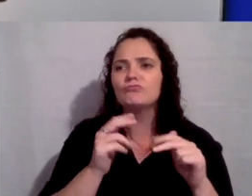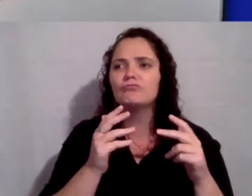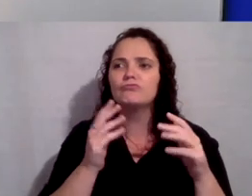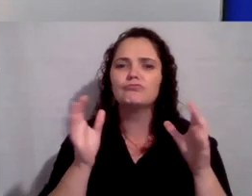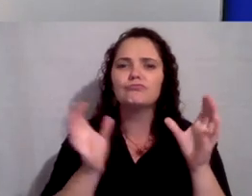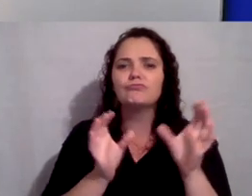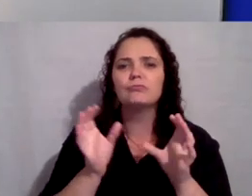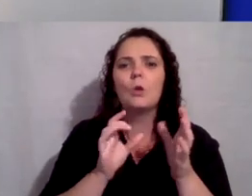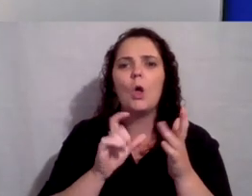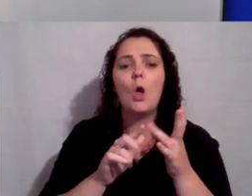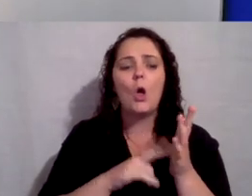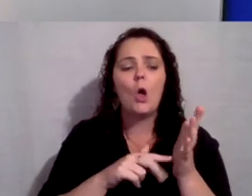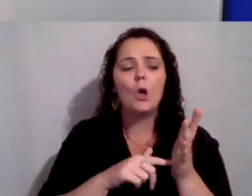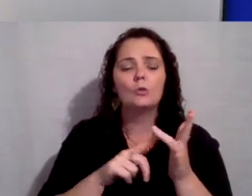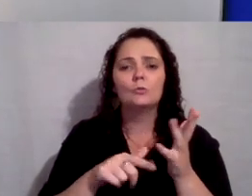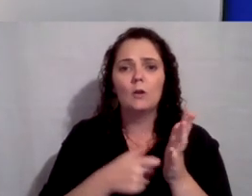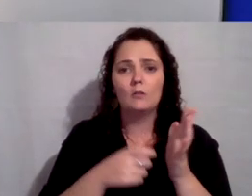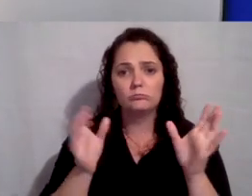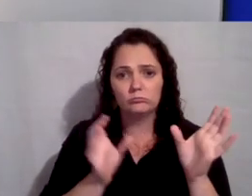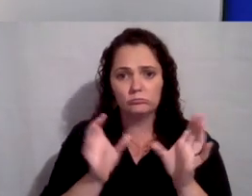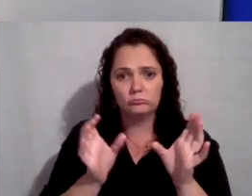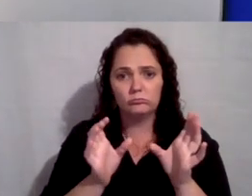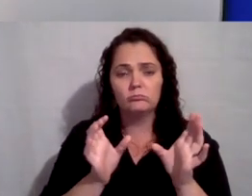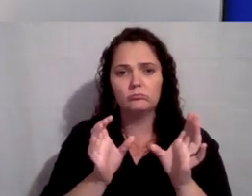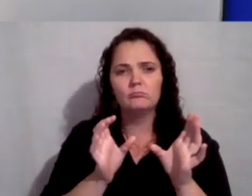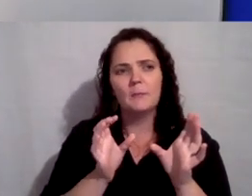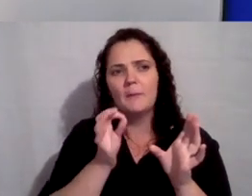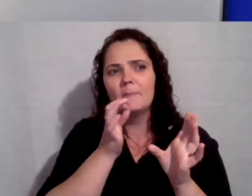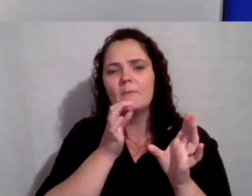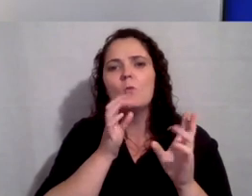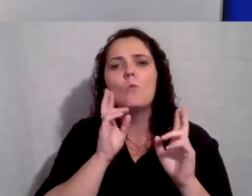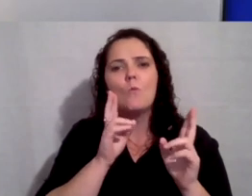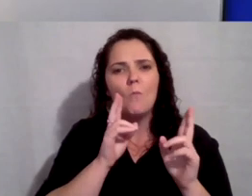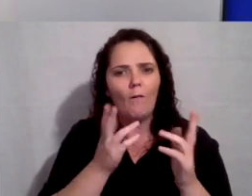bit more comfortable, maybe a little less strange than that subtractive drawing was but then we're going to have Atticus and